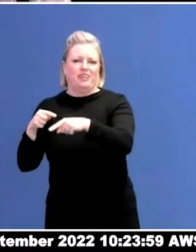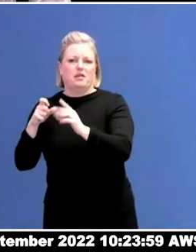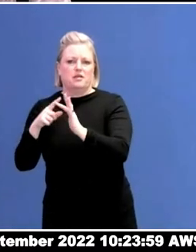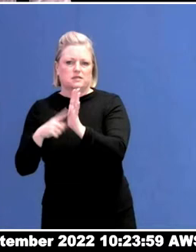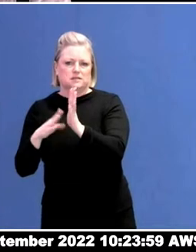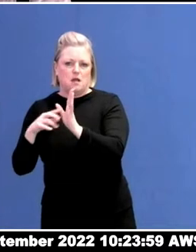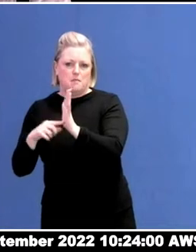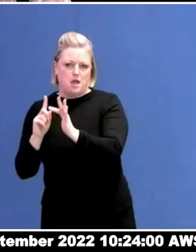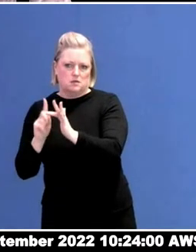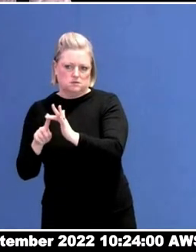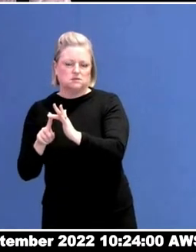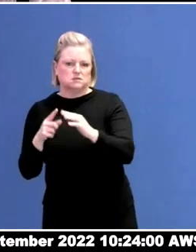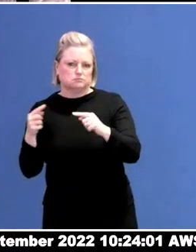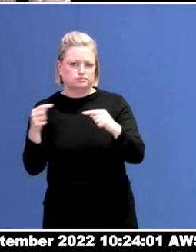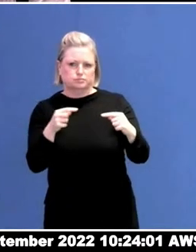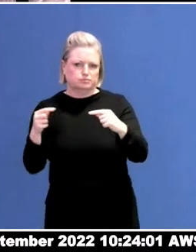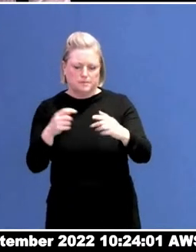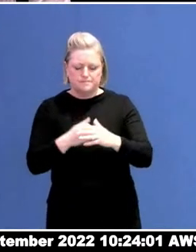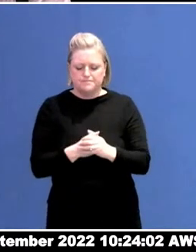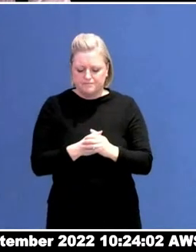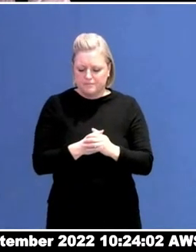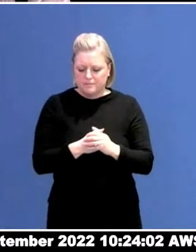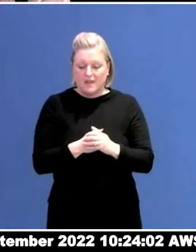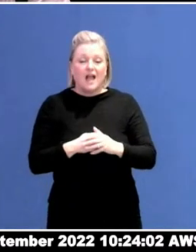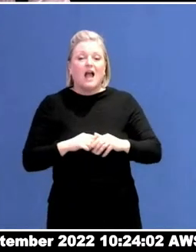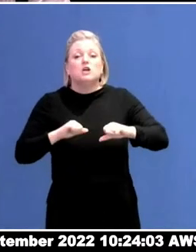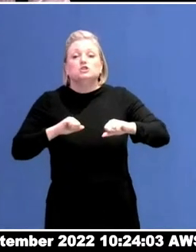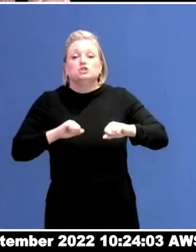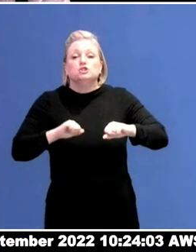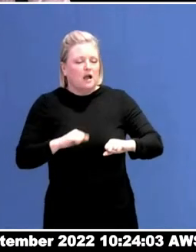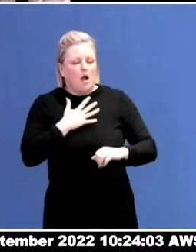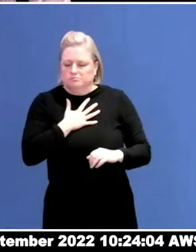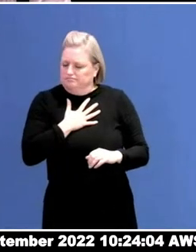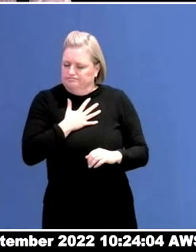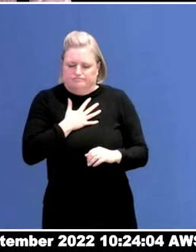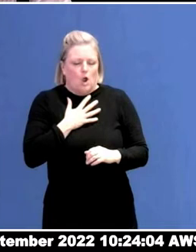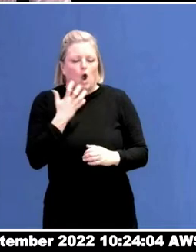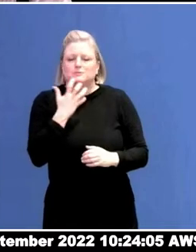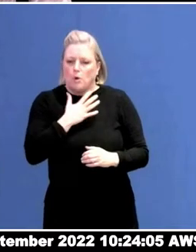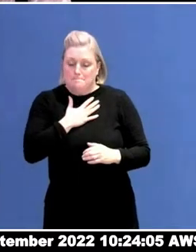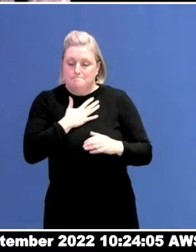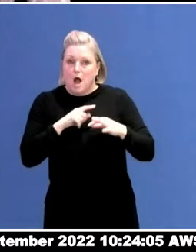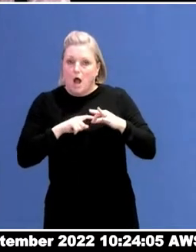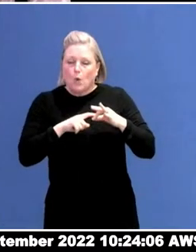I understand that. My question - and if you can't remember, then please say so, but my question was